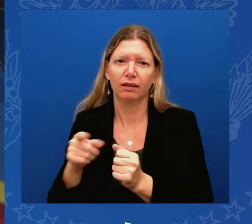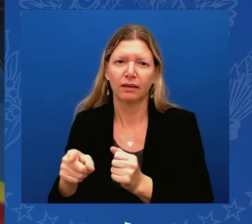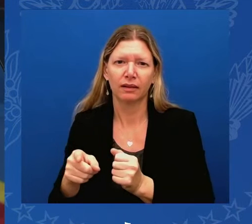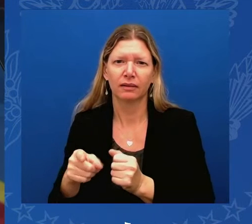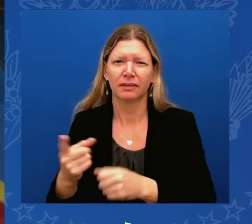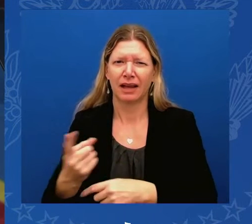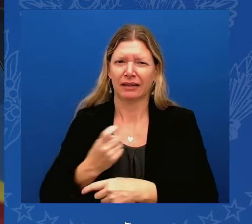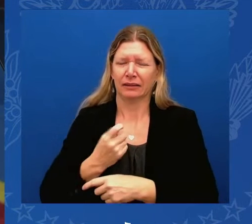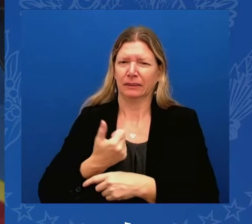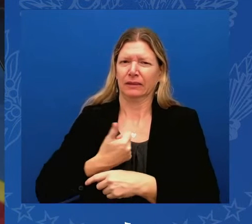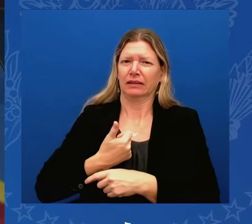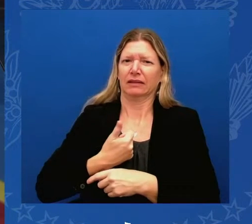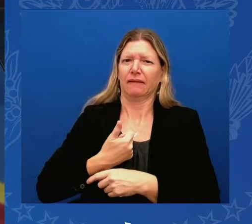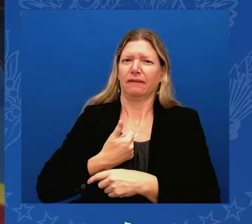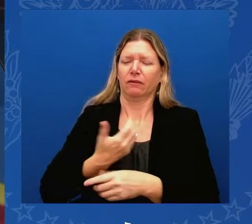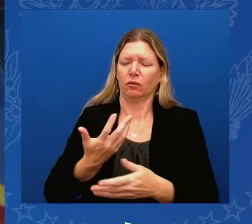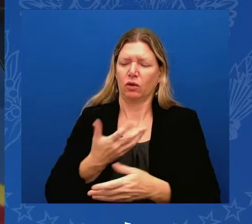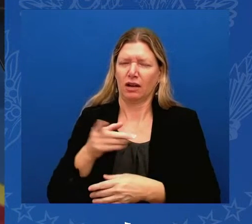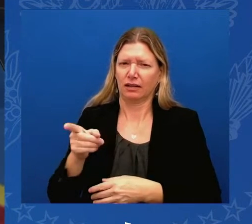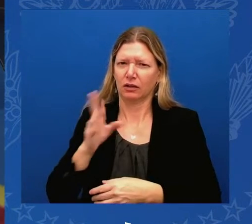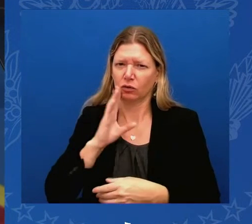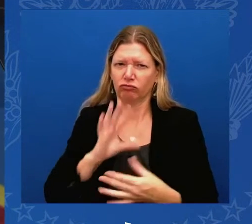I know the answer because he told me in his last days.